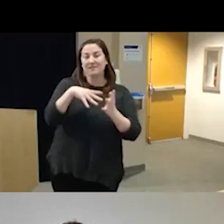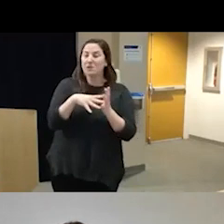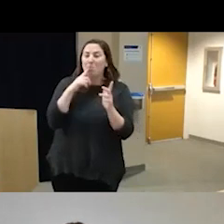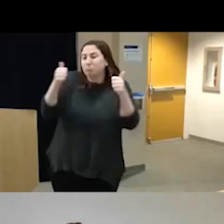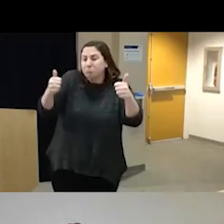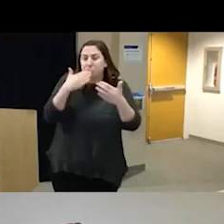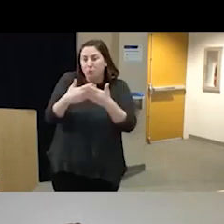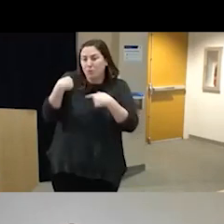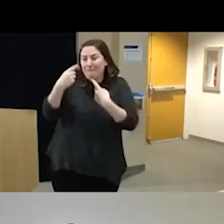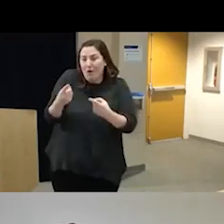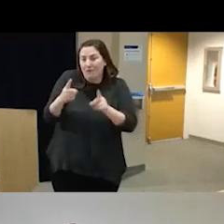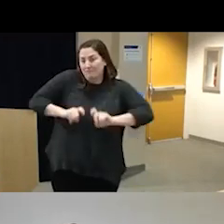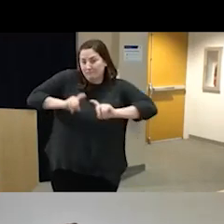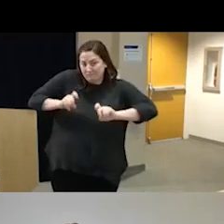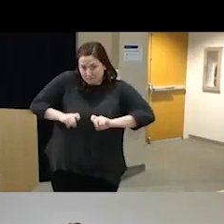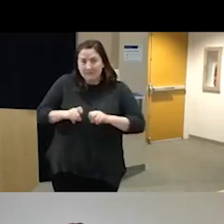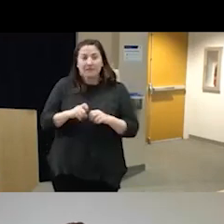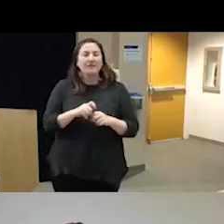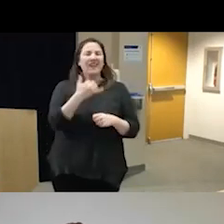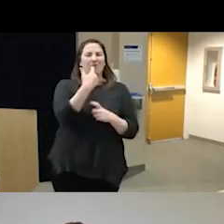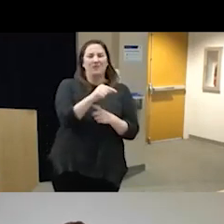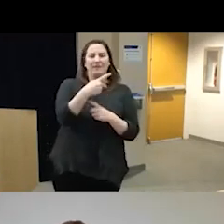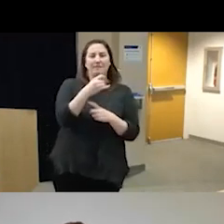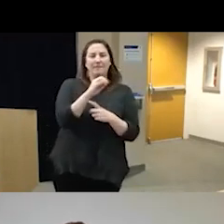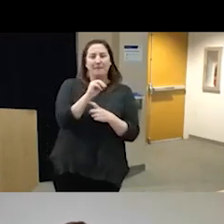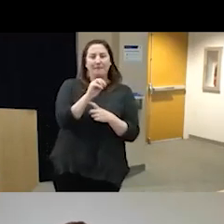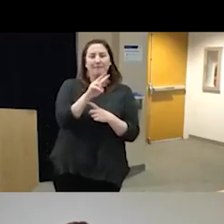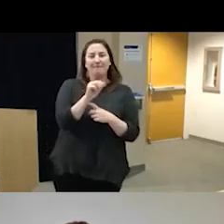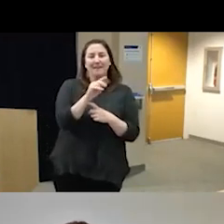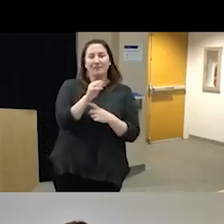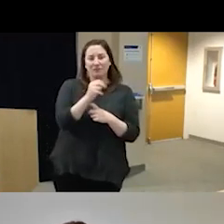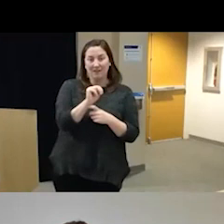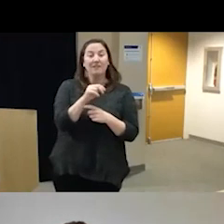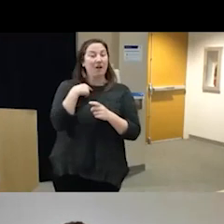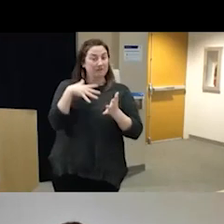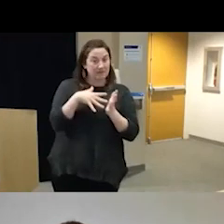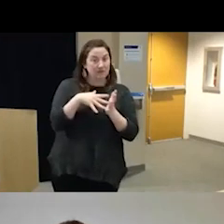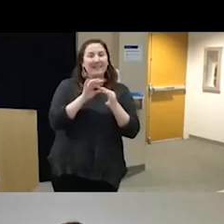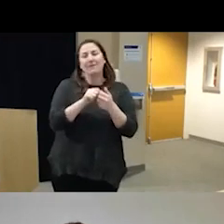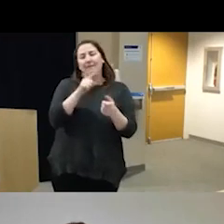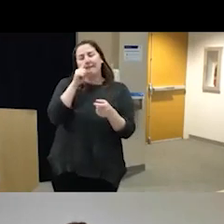Him of answer and is currently studied for negative symptoms approved for Parkinson's psychosis. No cardi